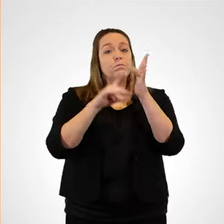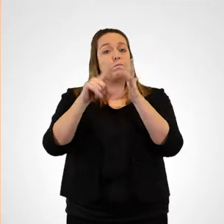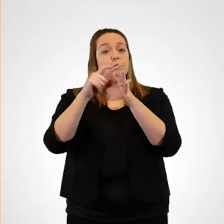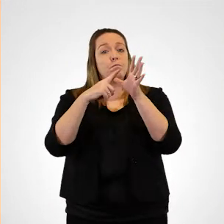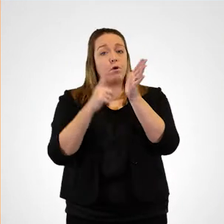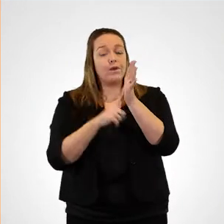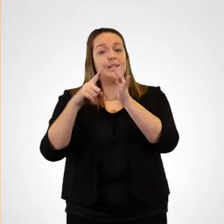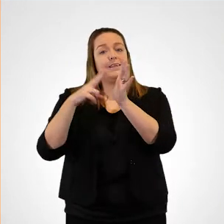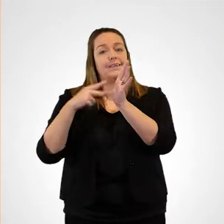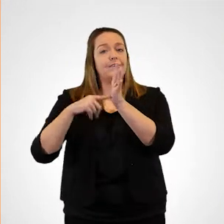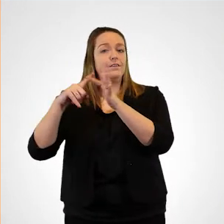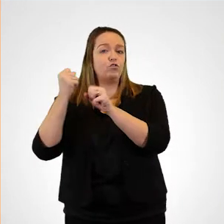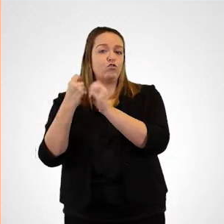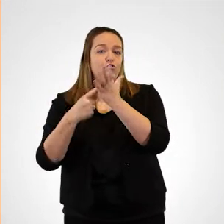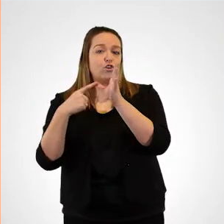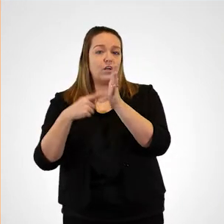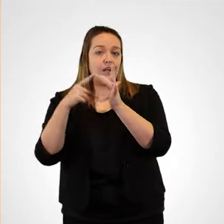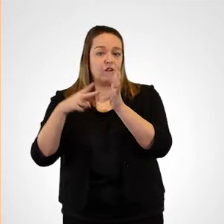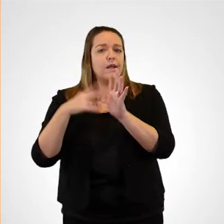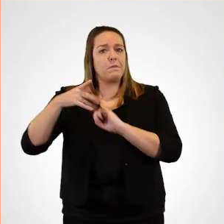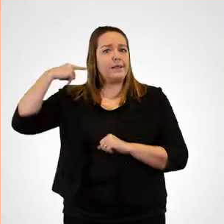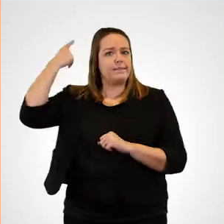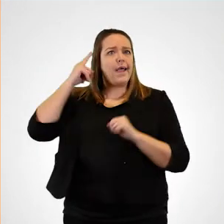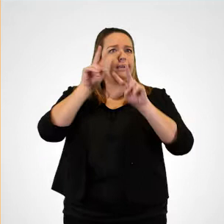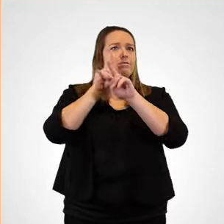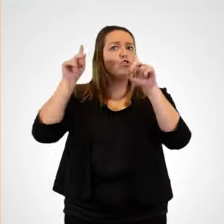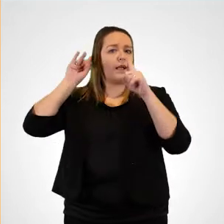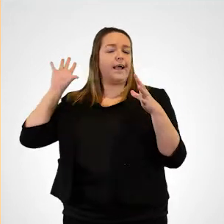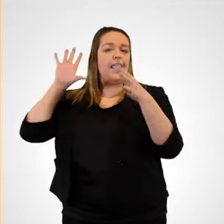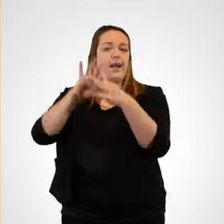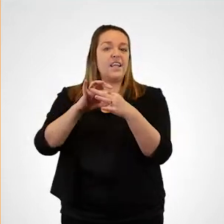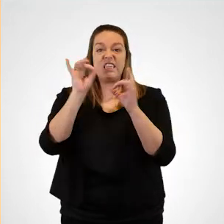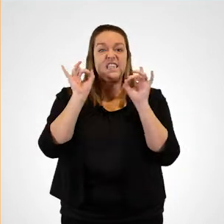linking sounds and vision is there right from birth